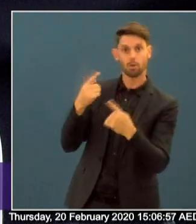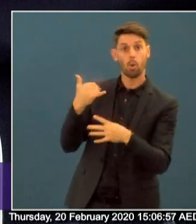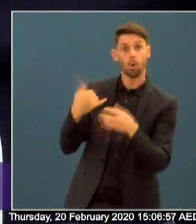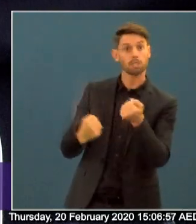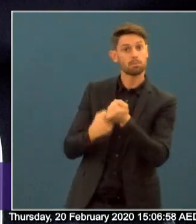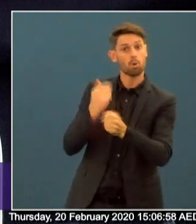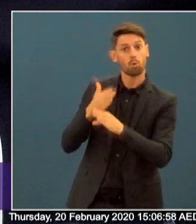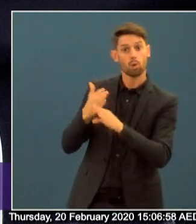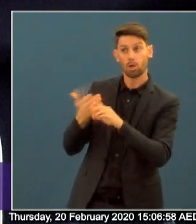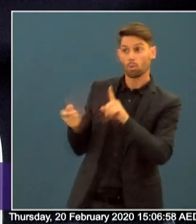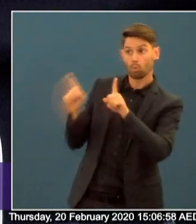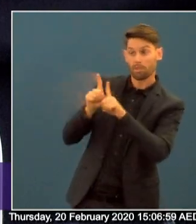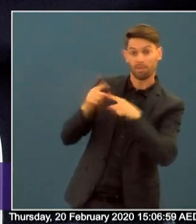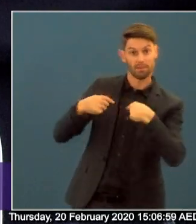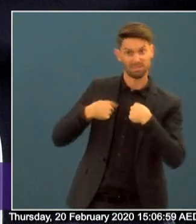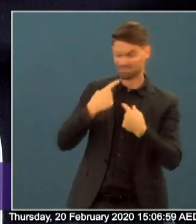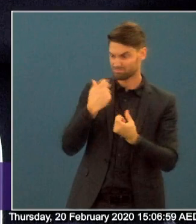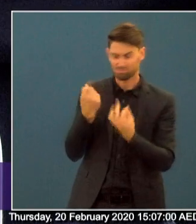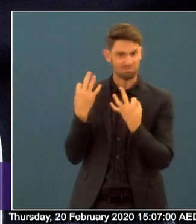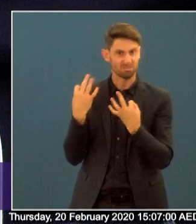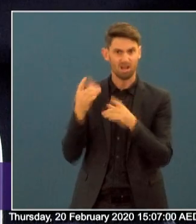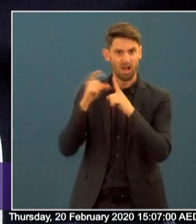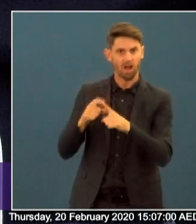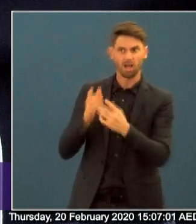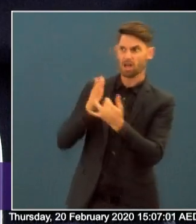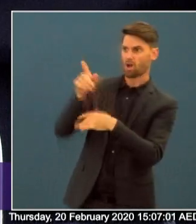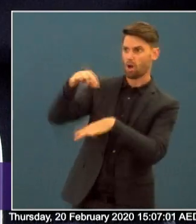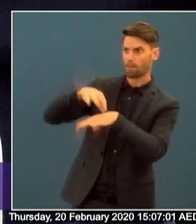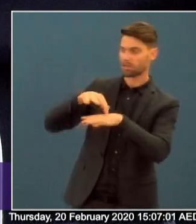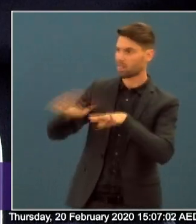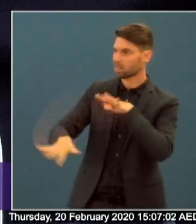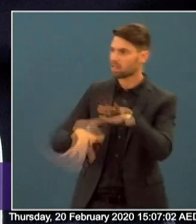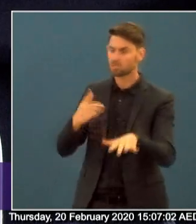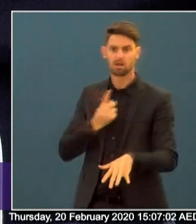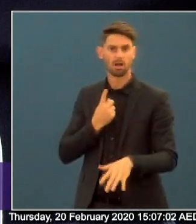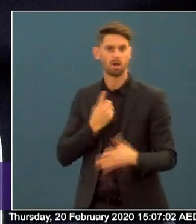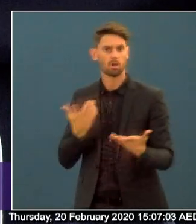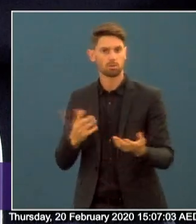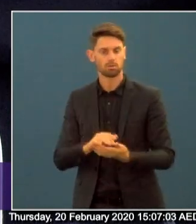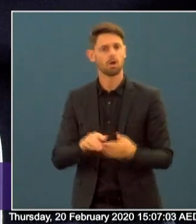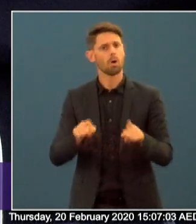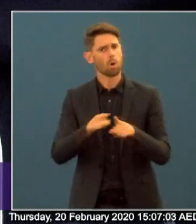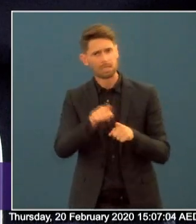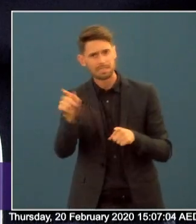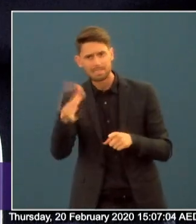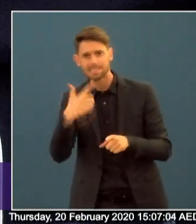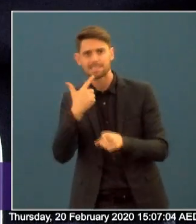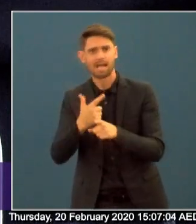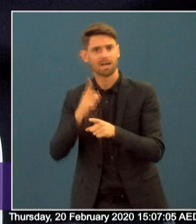to assist through health and hospital experiences. There were also concerns about poor treatment by medical professionals in